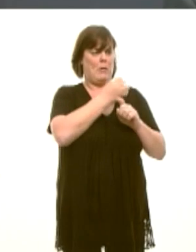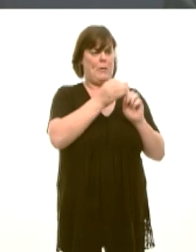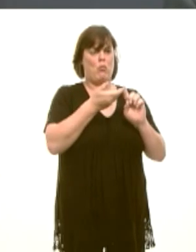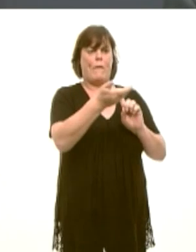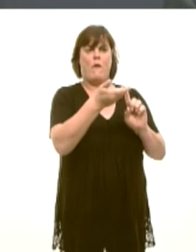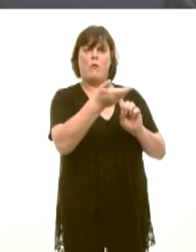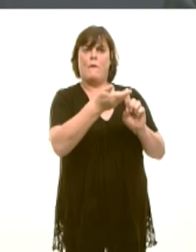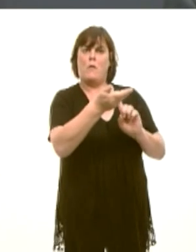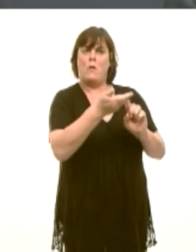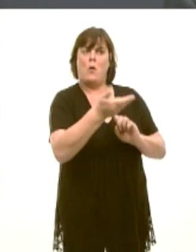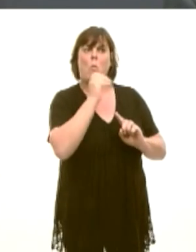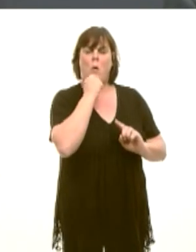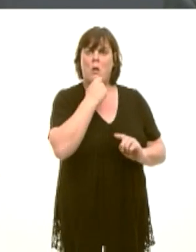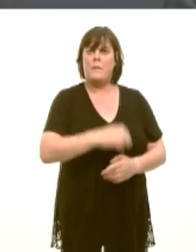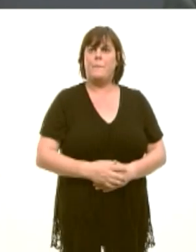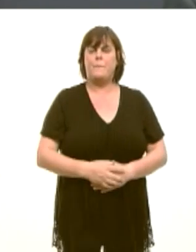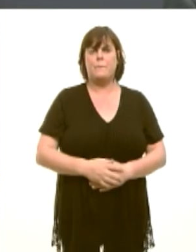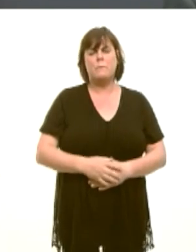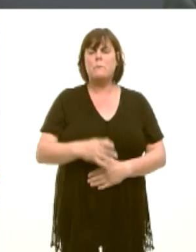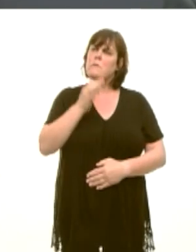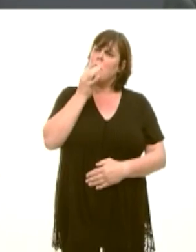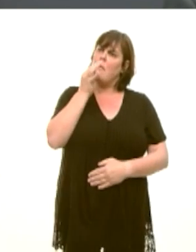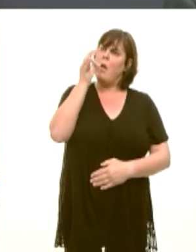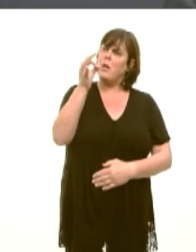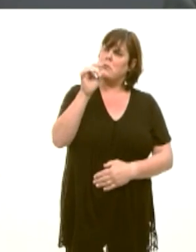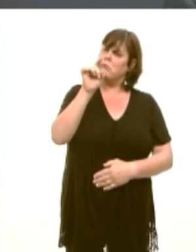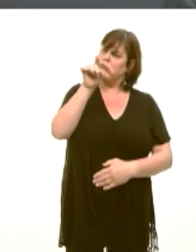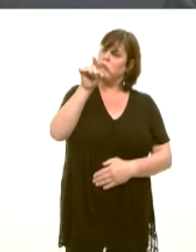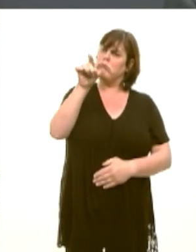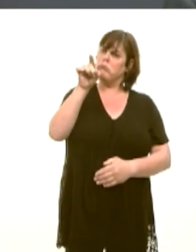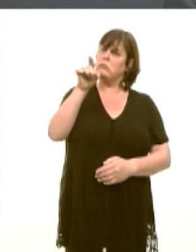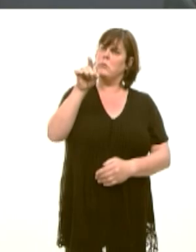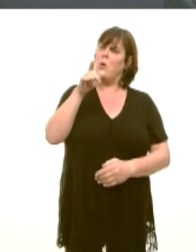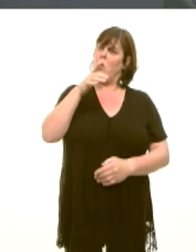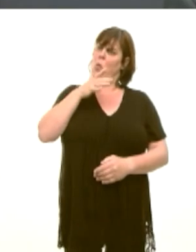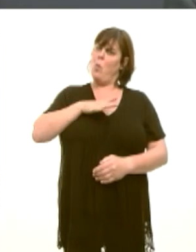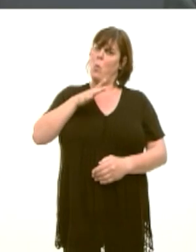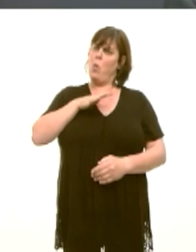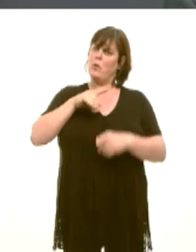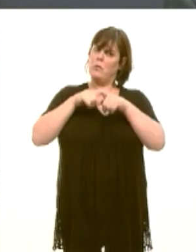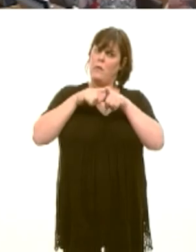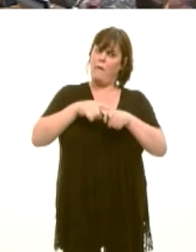you inform the Assembly whether or not itís your intention to adopt the new NICE guidelines,